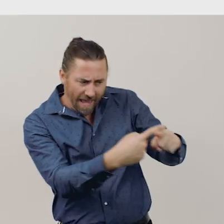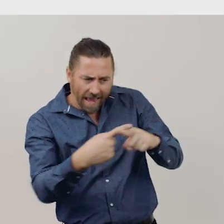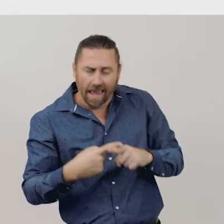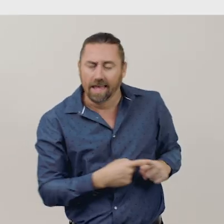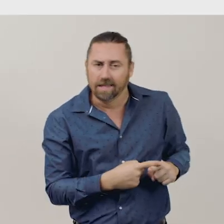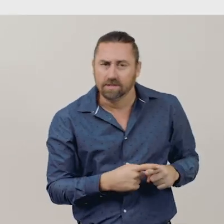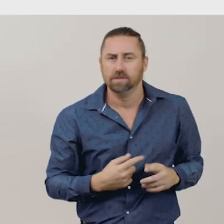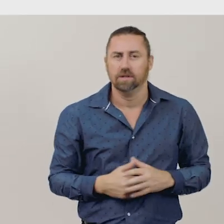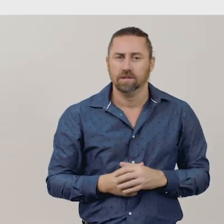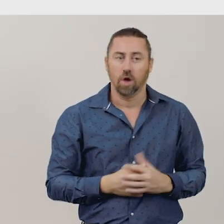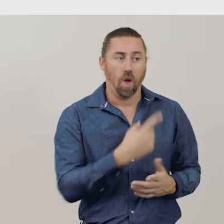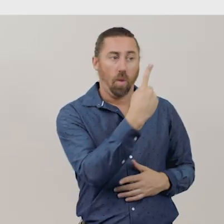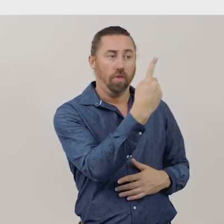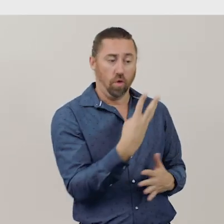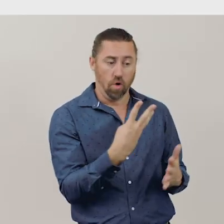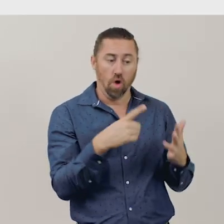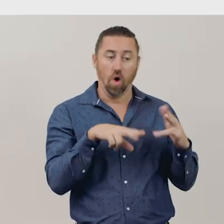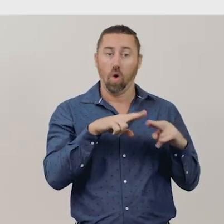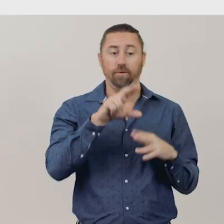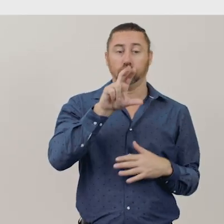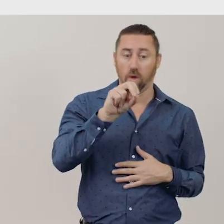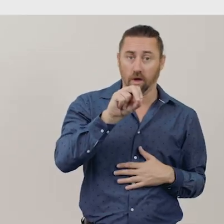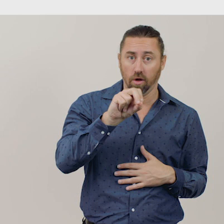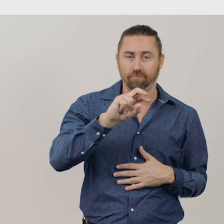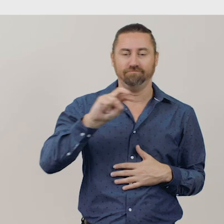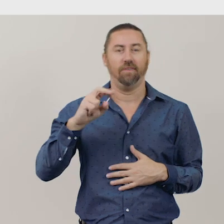One third of 12 is 4.